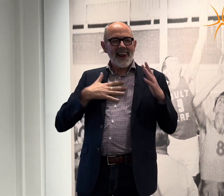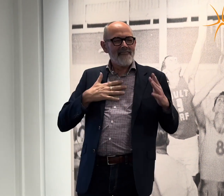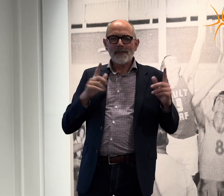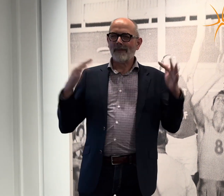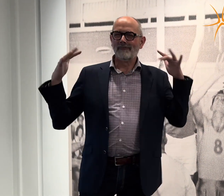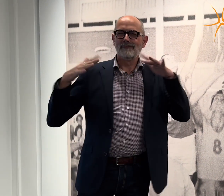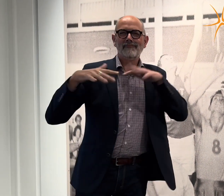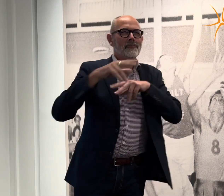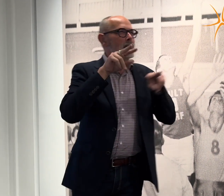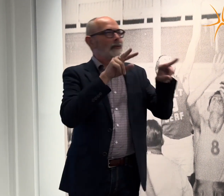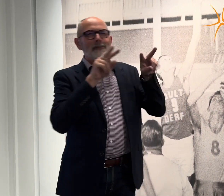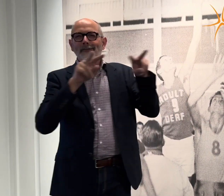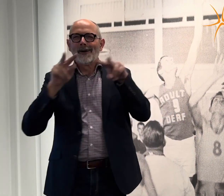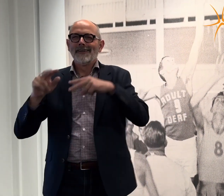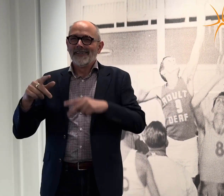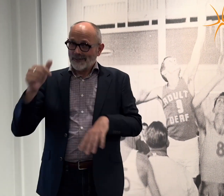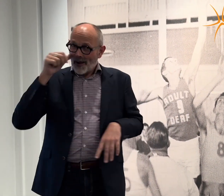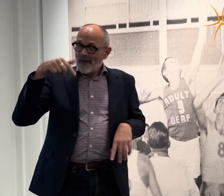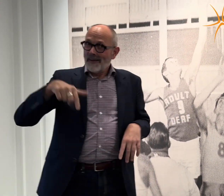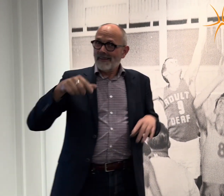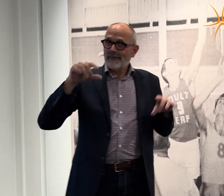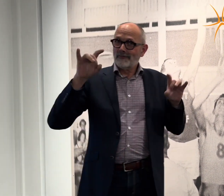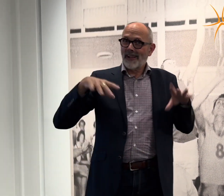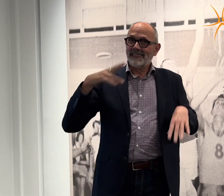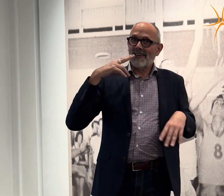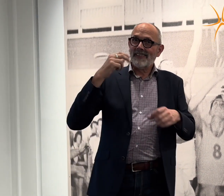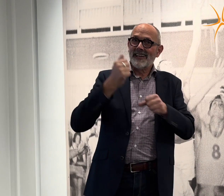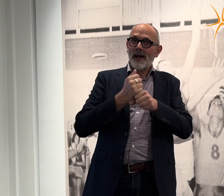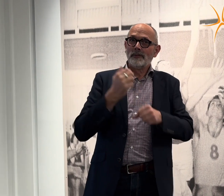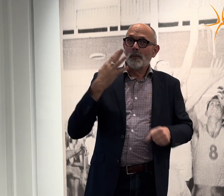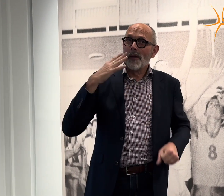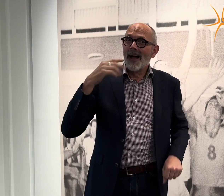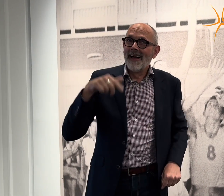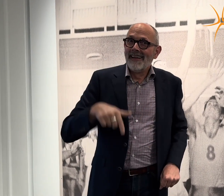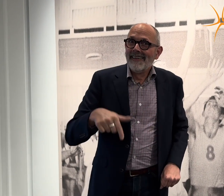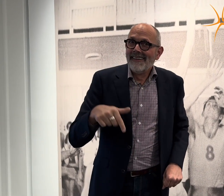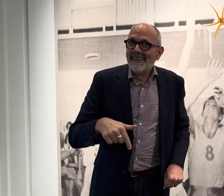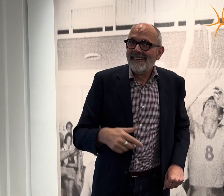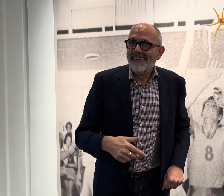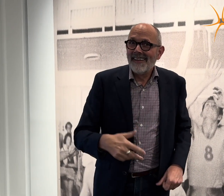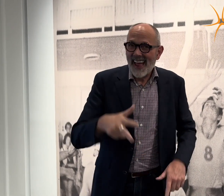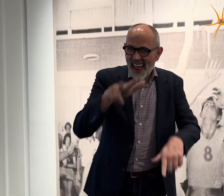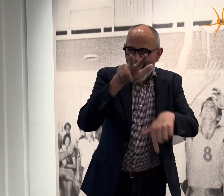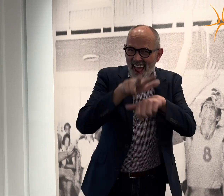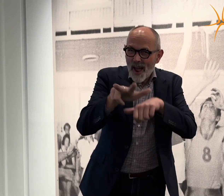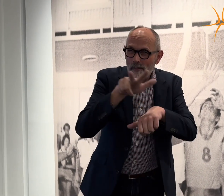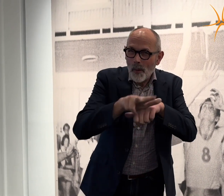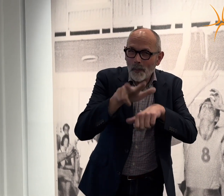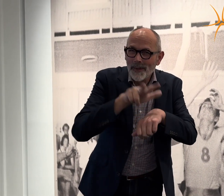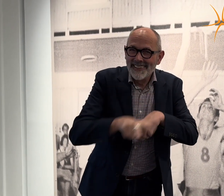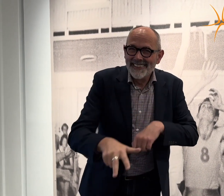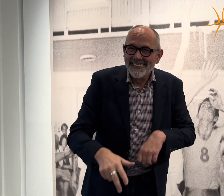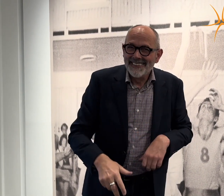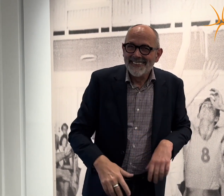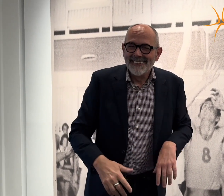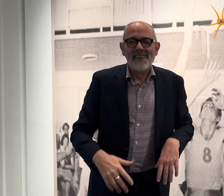comes together to watch. Do you know when the Australian Deaf Games are? In 8 weeks!